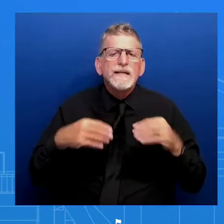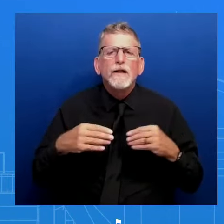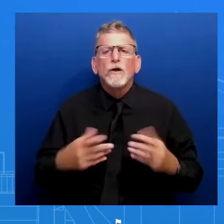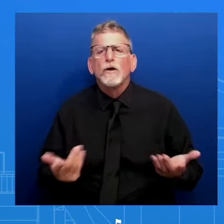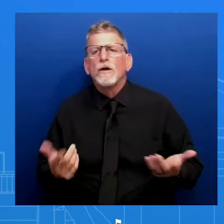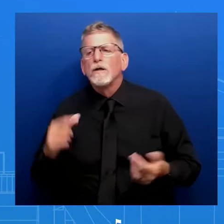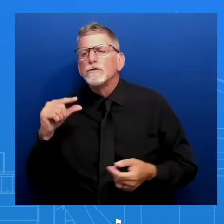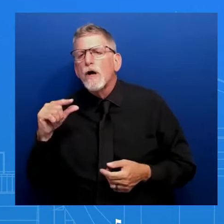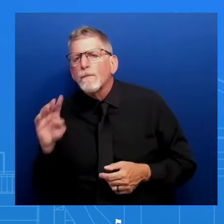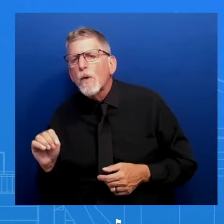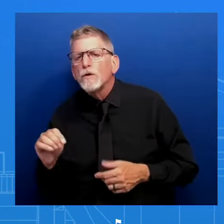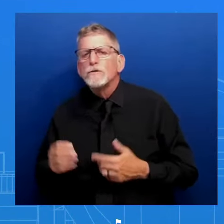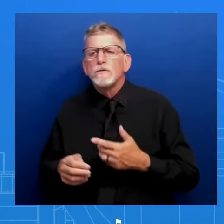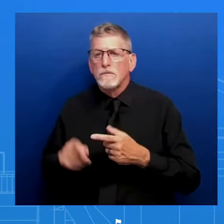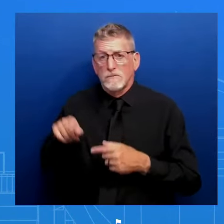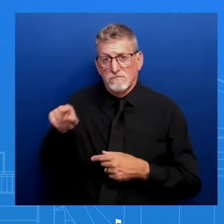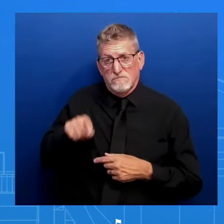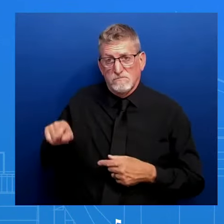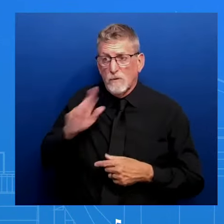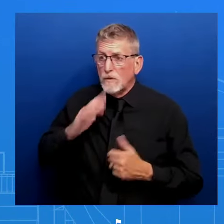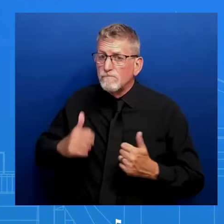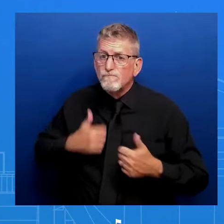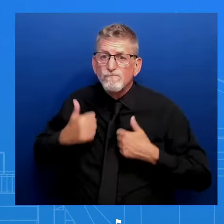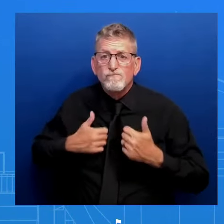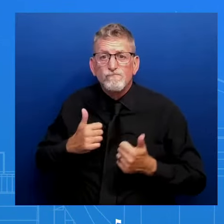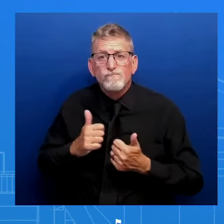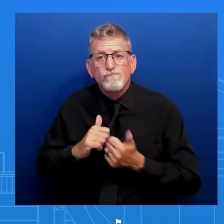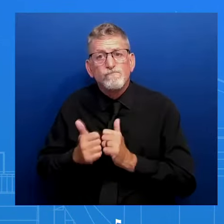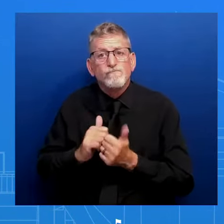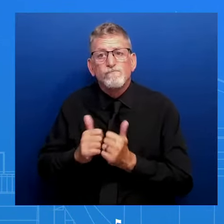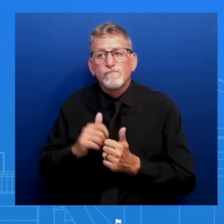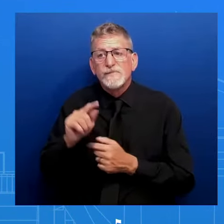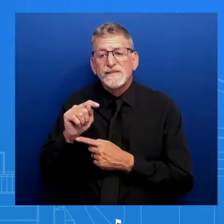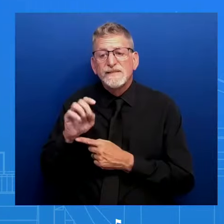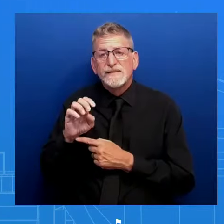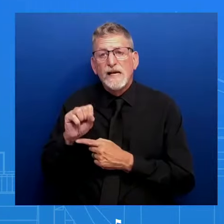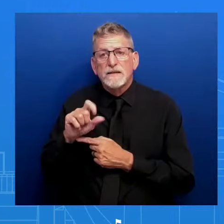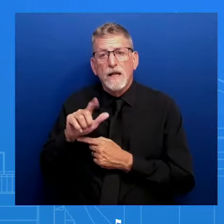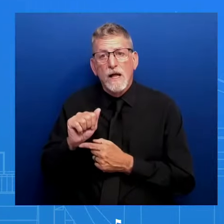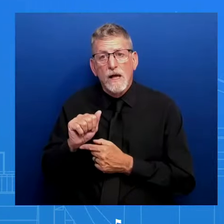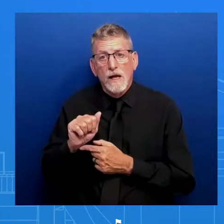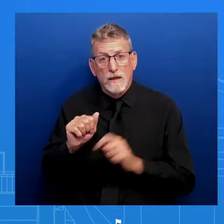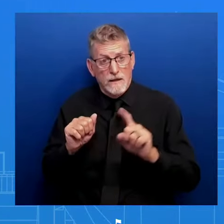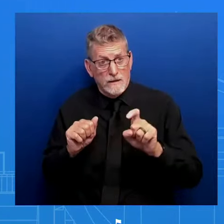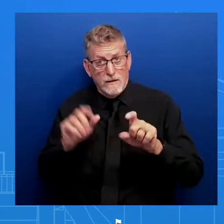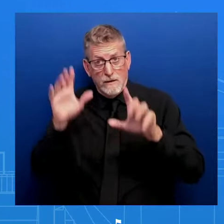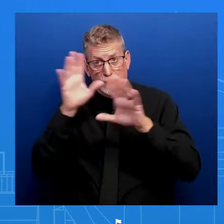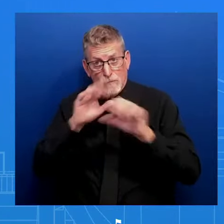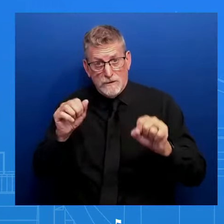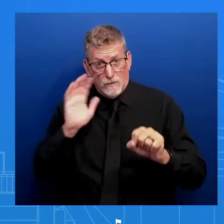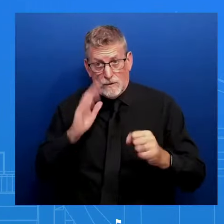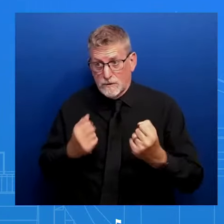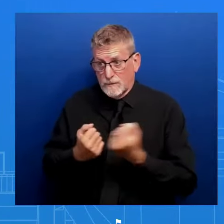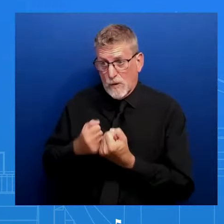or if you played any part in helping them get that launched. Ms. Jean-Pierre: Are you talking about the -- the seven companies -- The Press: Yeah. Ms. Jean-Pierre: -- that are -- yeah. So, look -- and you've heard us --